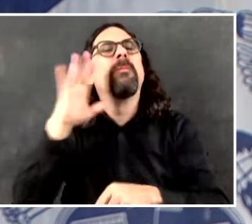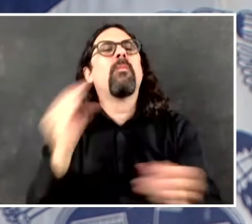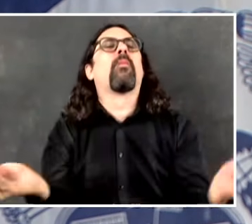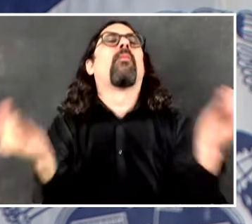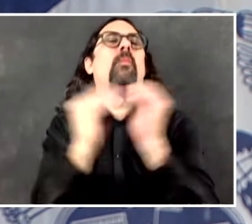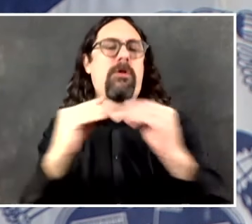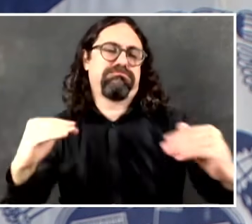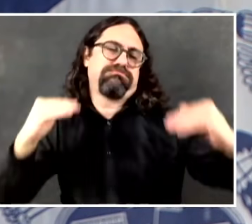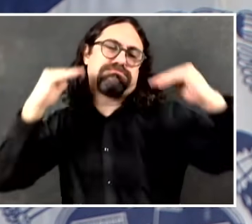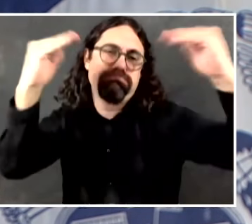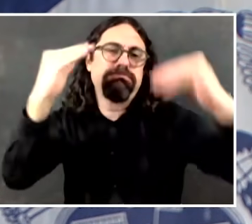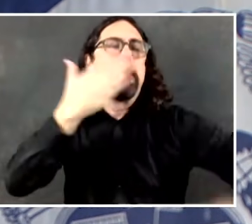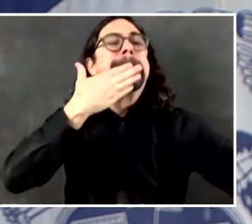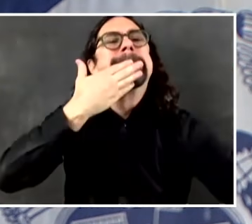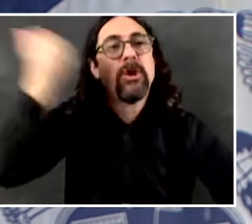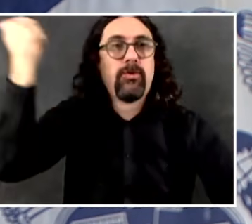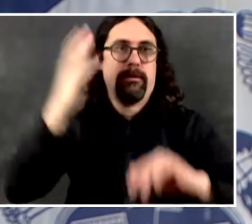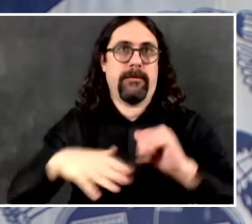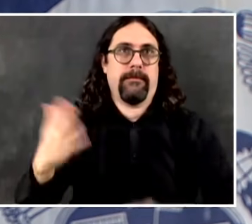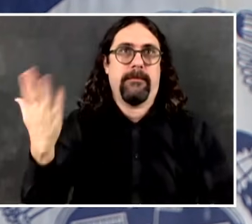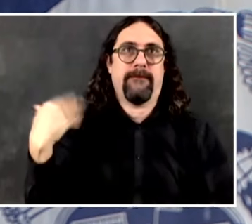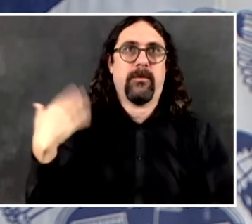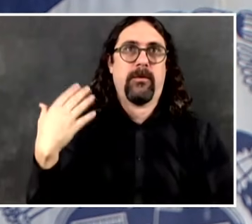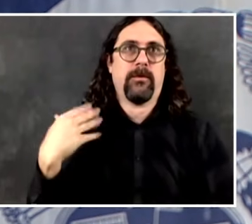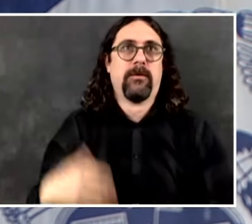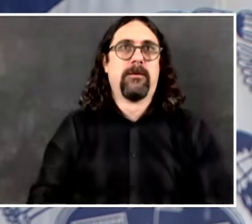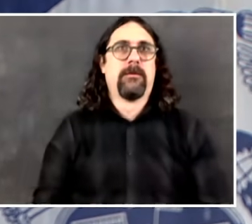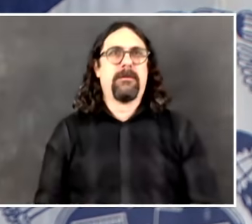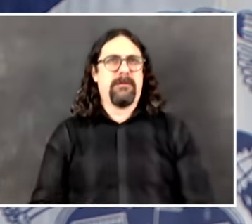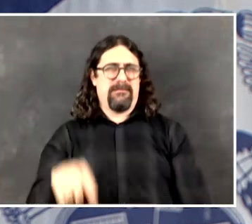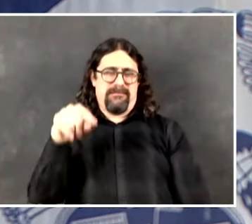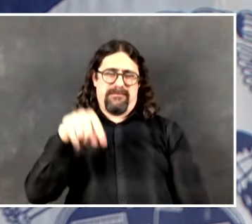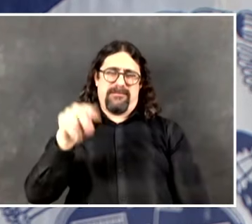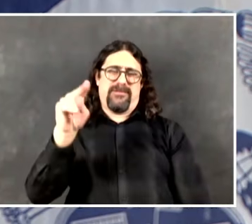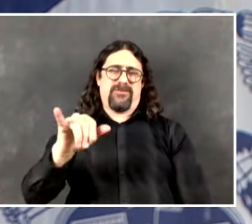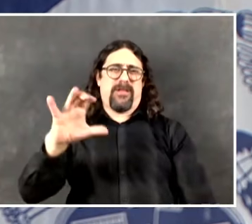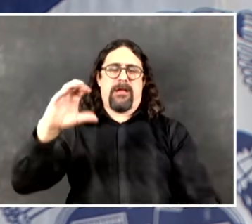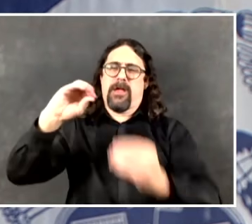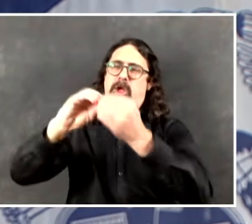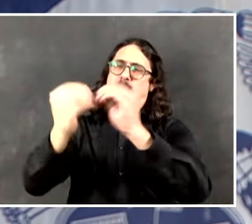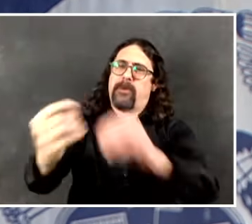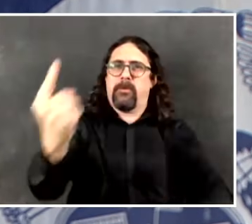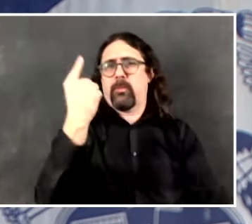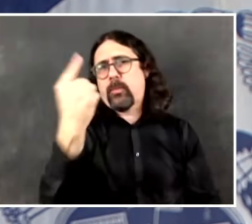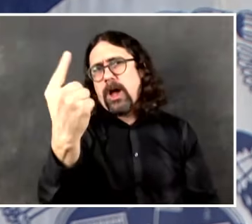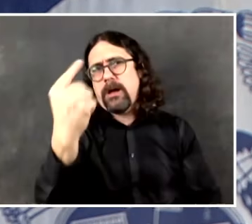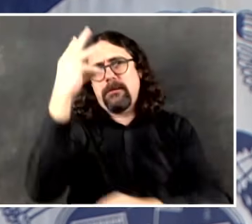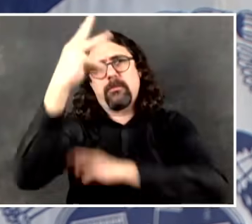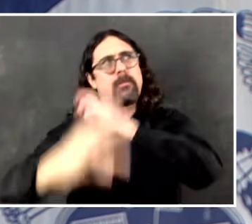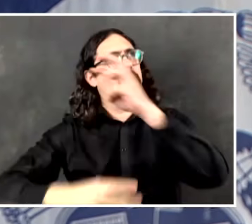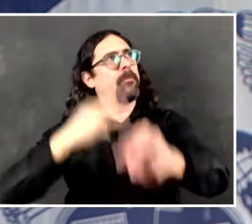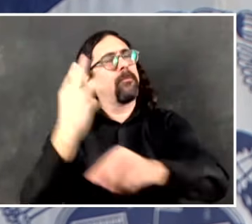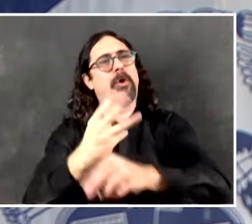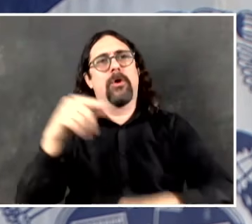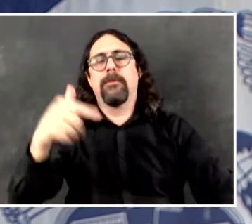REIMAGINATION OF WHAT THIS CITY COULD BE. WE'RE THE GREATEST CITY IN THE WORLD. BEFORE THE CORONAVIRUS HIT